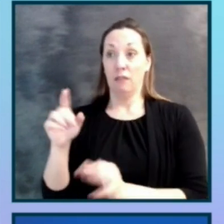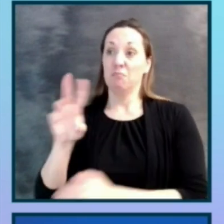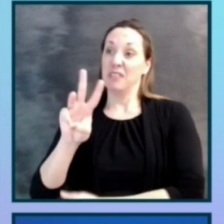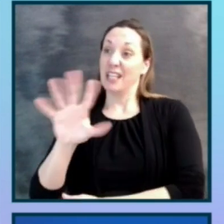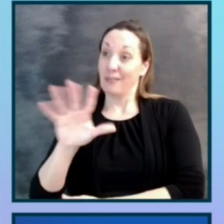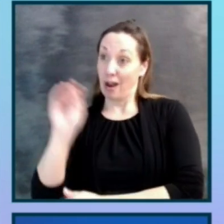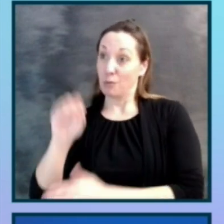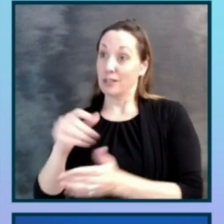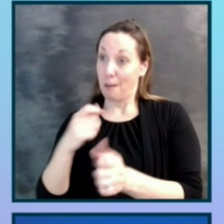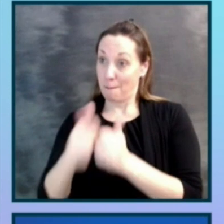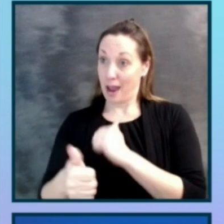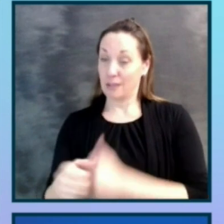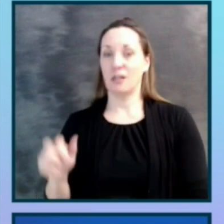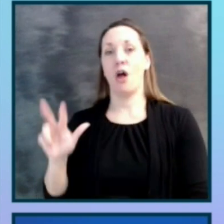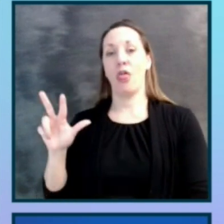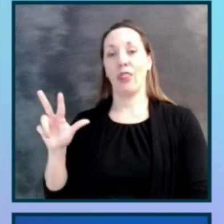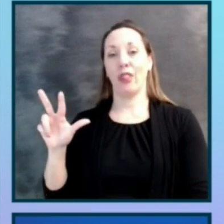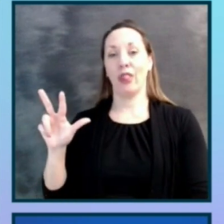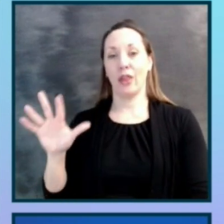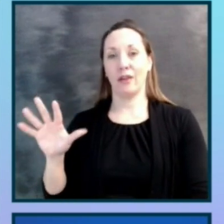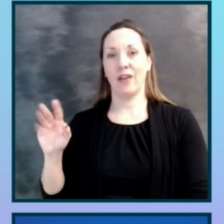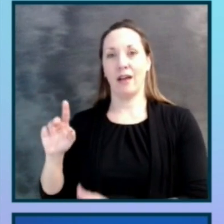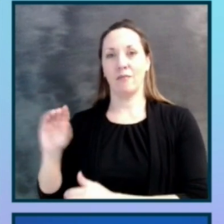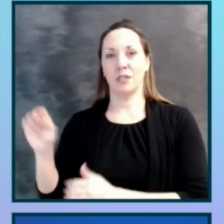35% failed on the paid iOS apps.